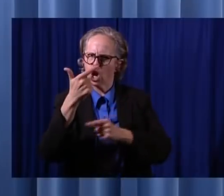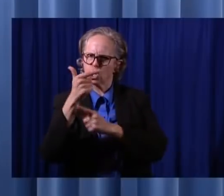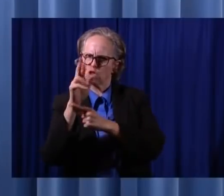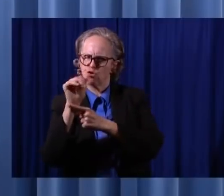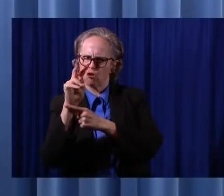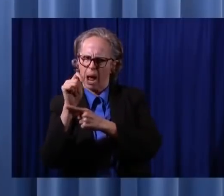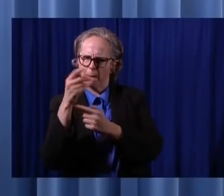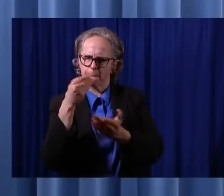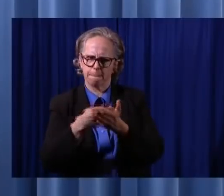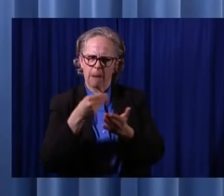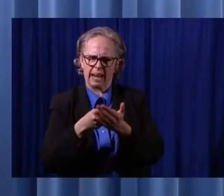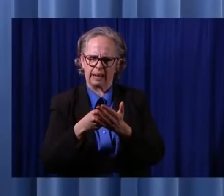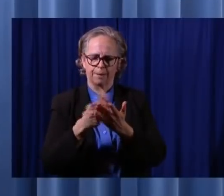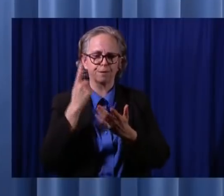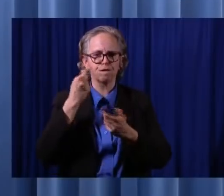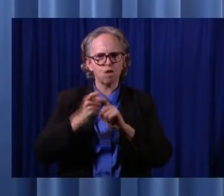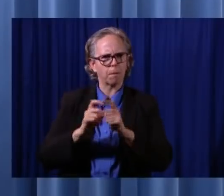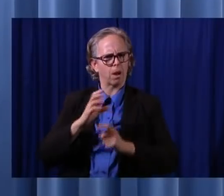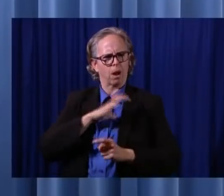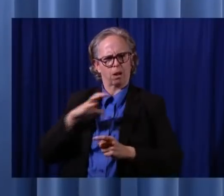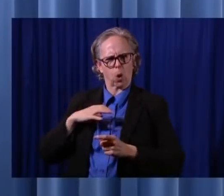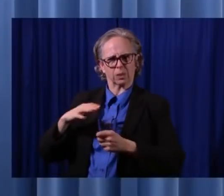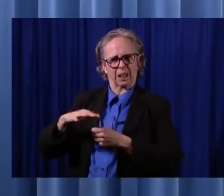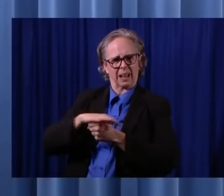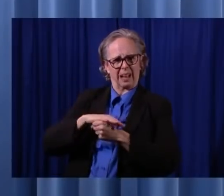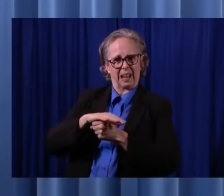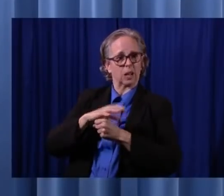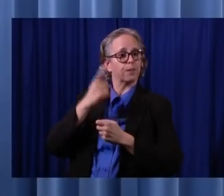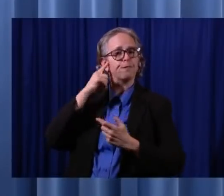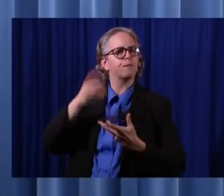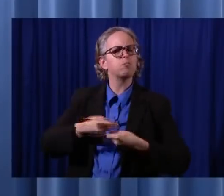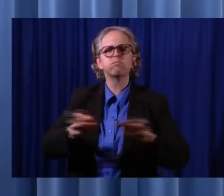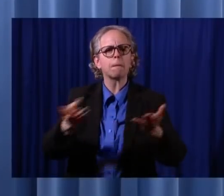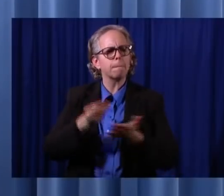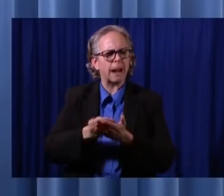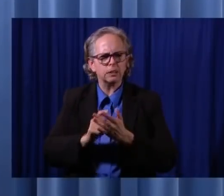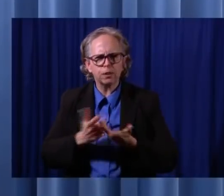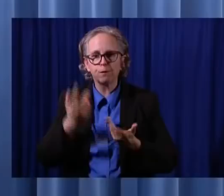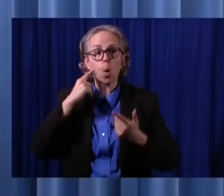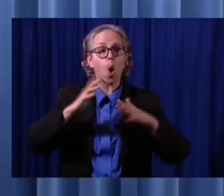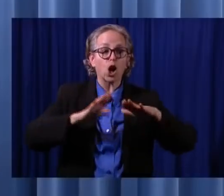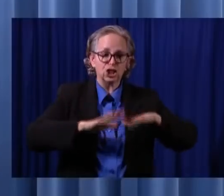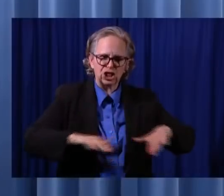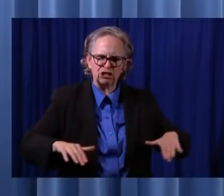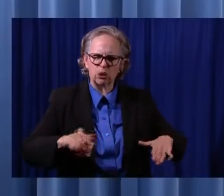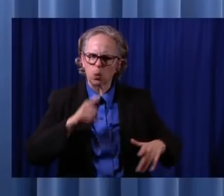WHERE THEY SIT AND WHO THEY COME IN CONTACT WITH AND TODAY